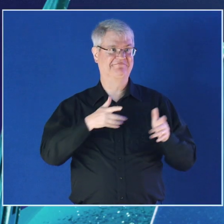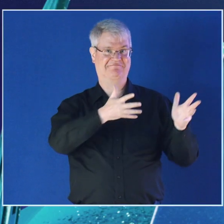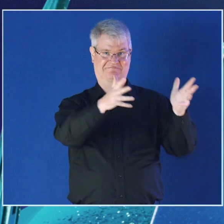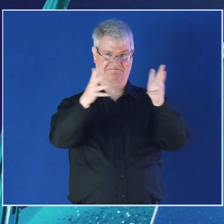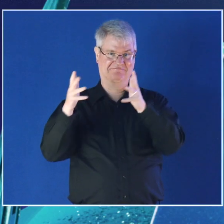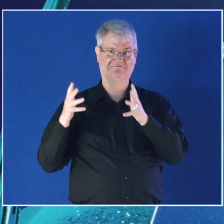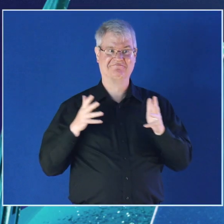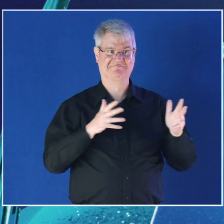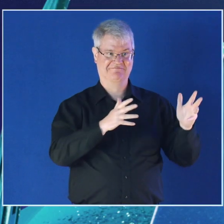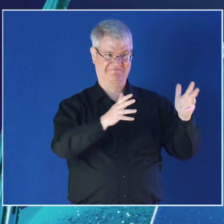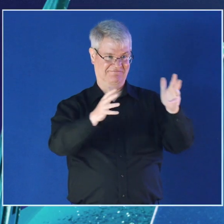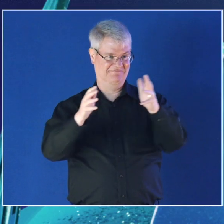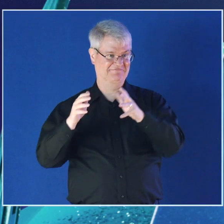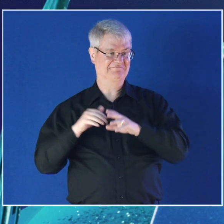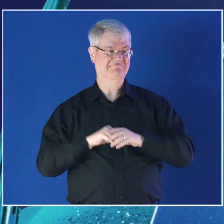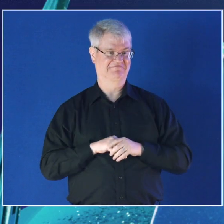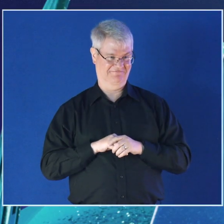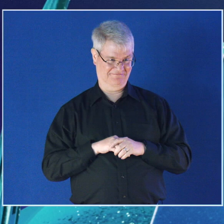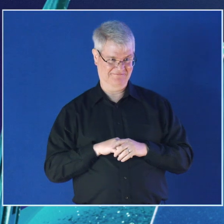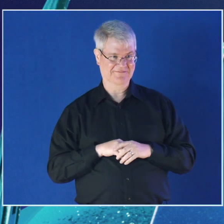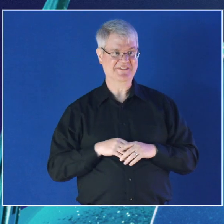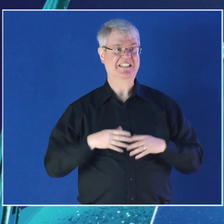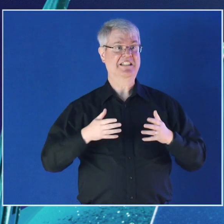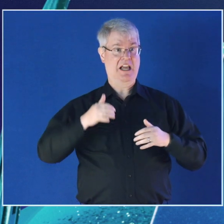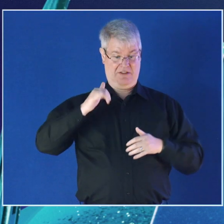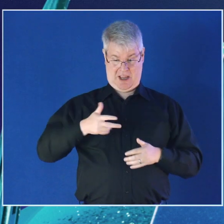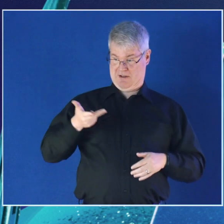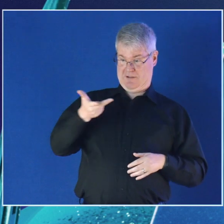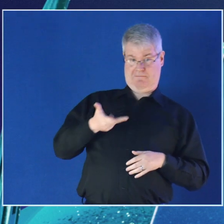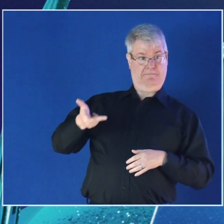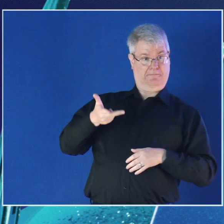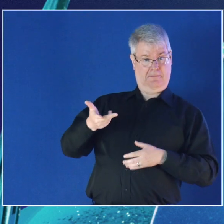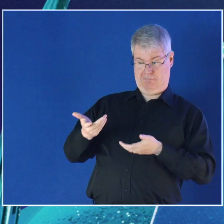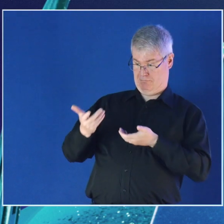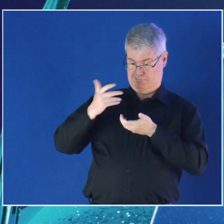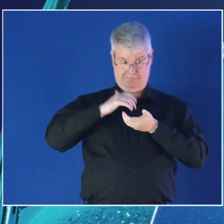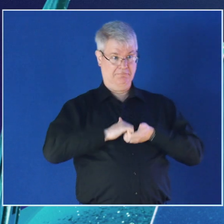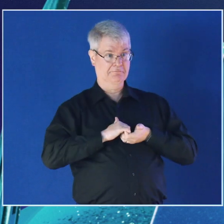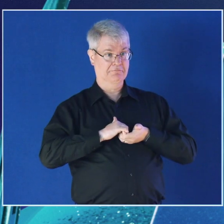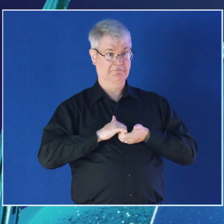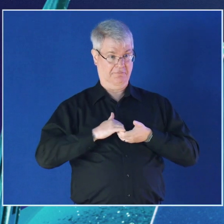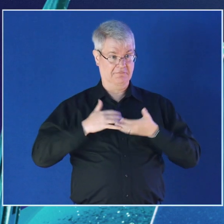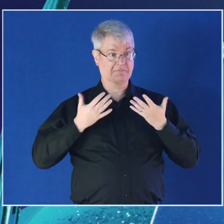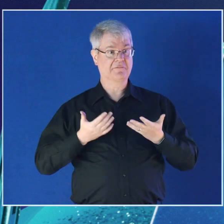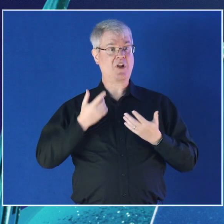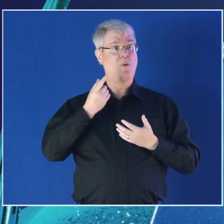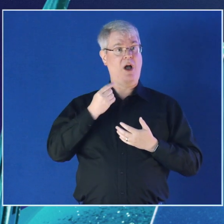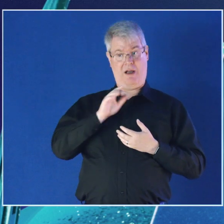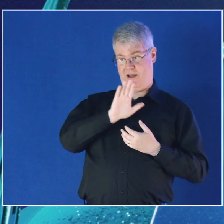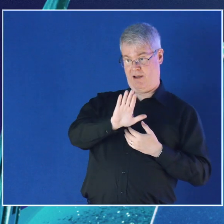These are the partnerships with different organizations. It's the DAISY Consortium,